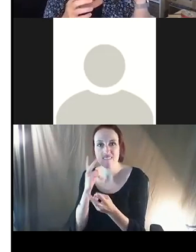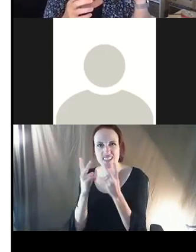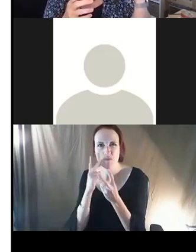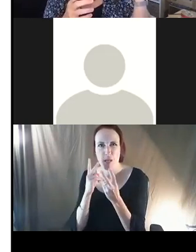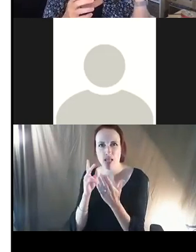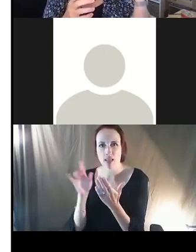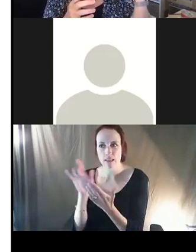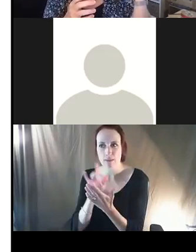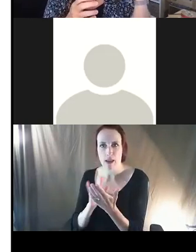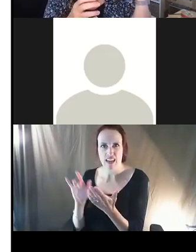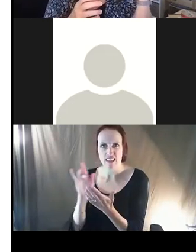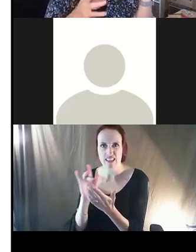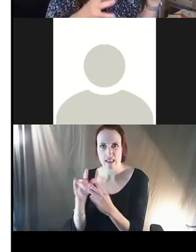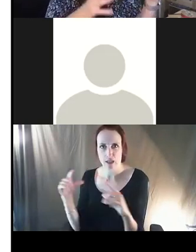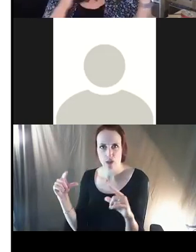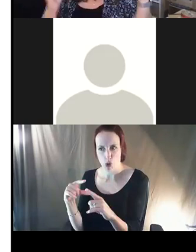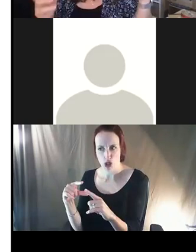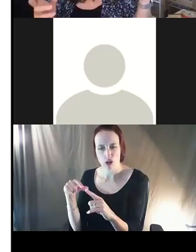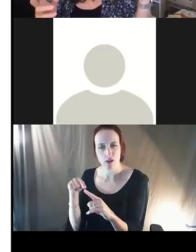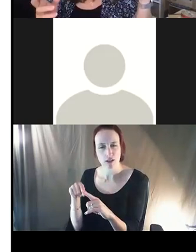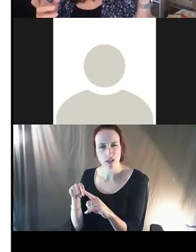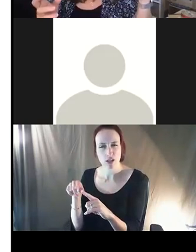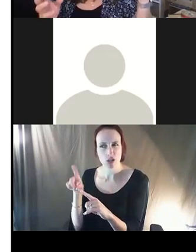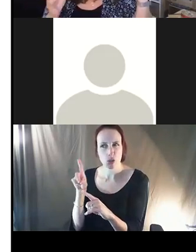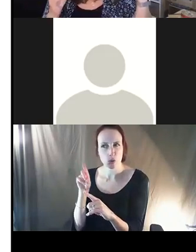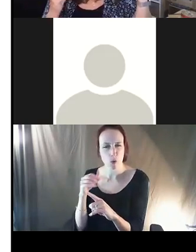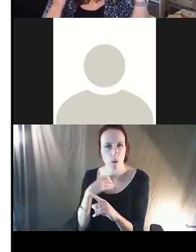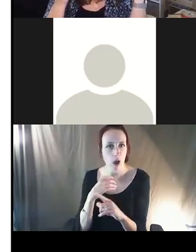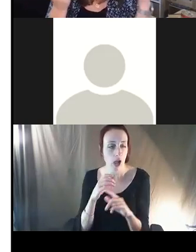of do I want words and pictures becomes even more